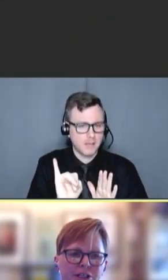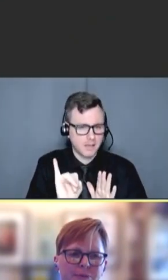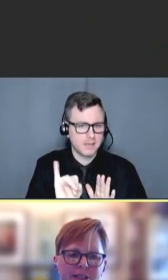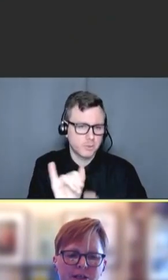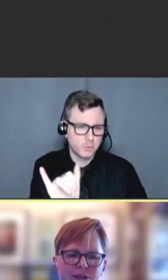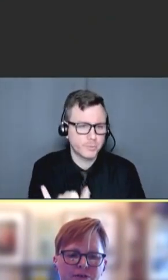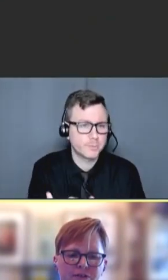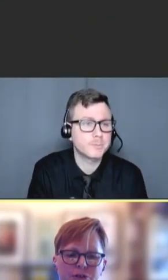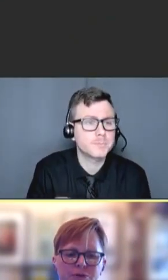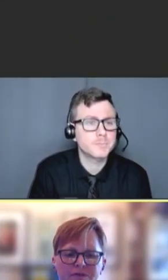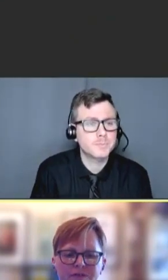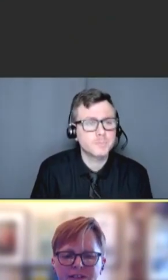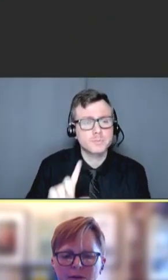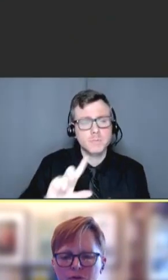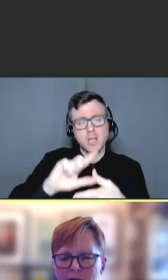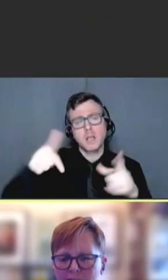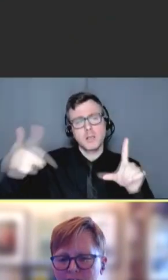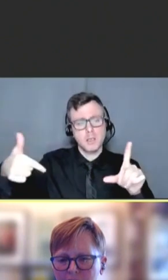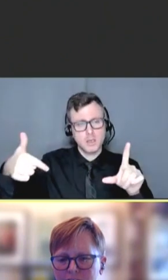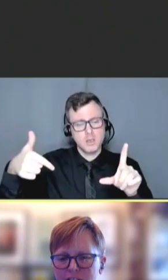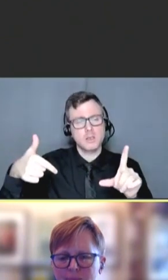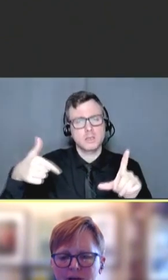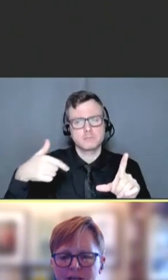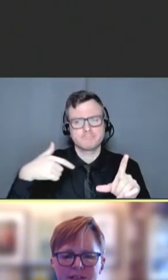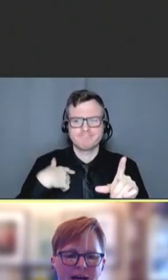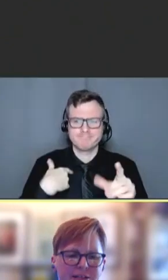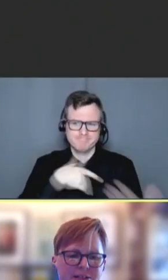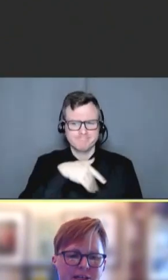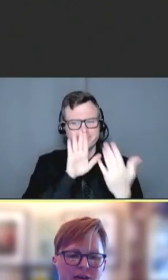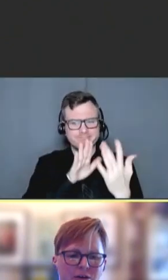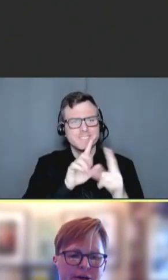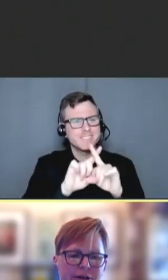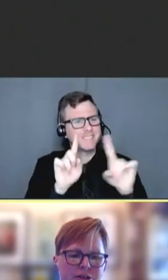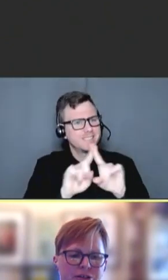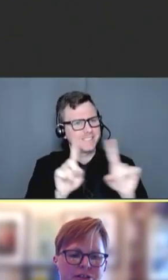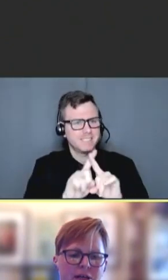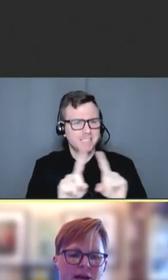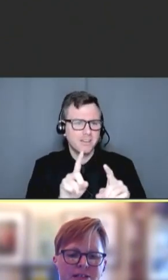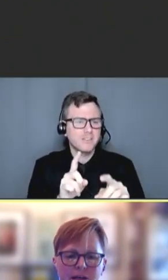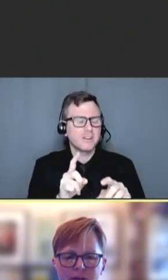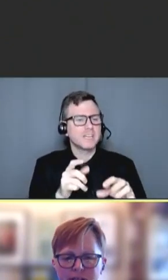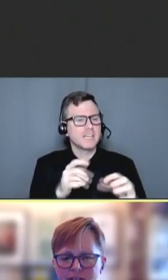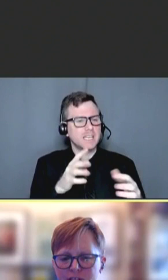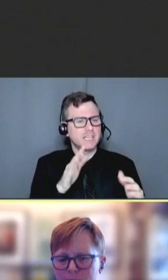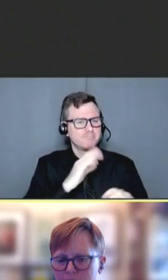So, LGBTQ folx face a variety of health disparities and access to care barriers. Some